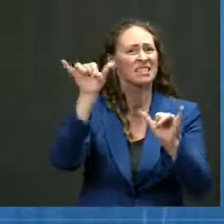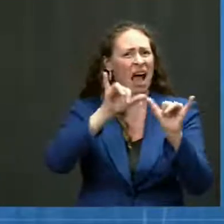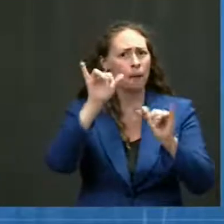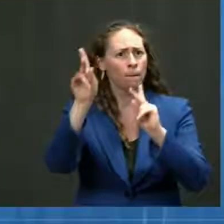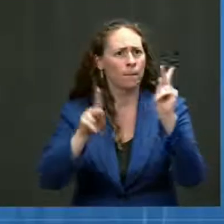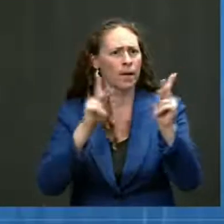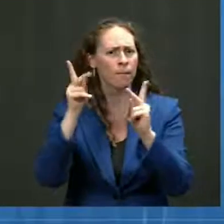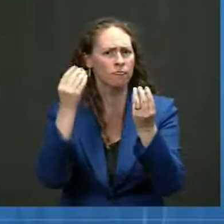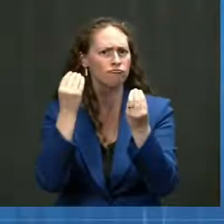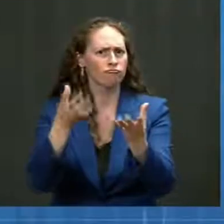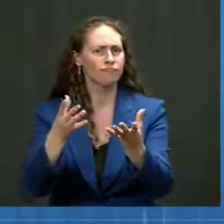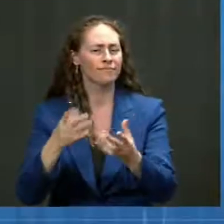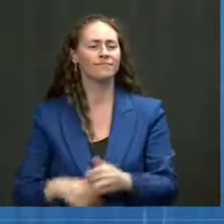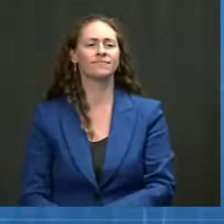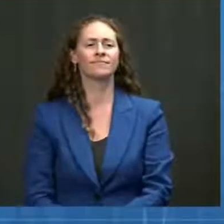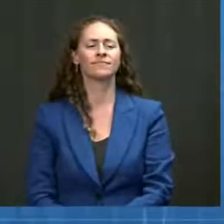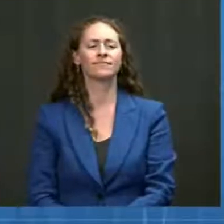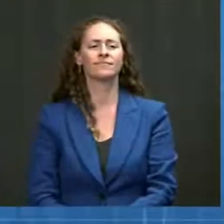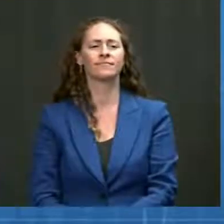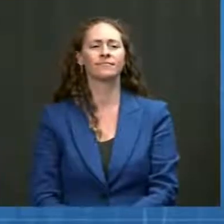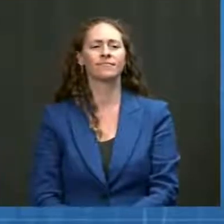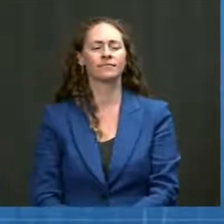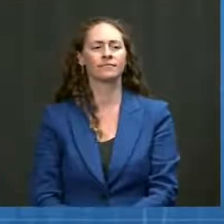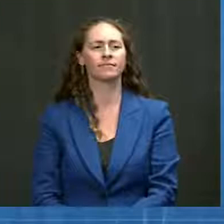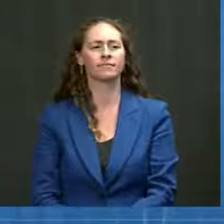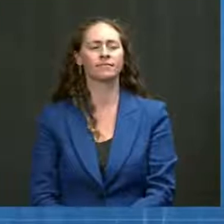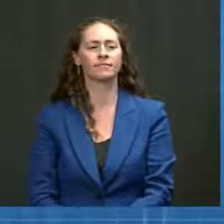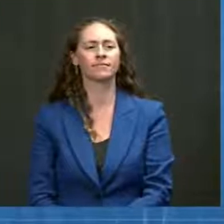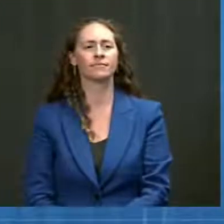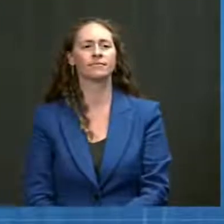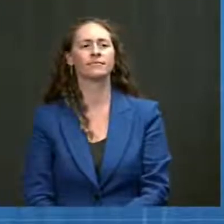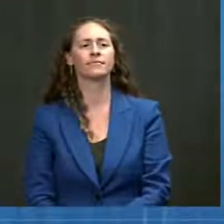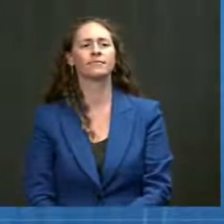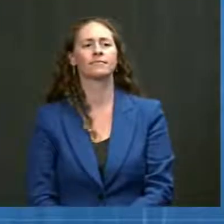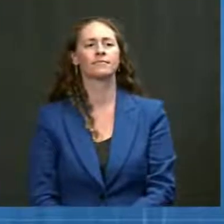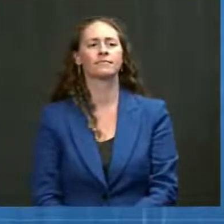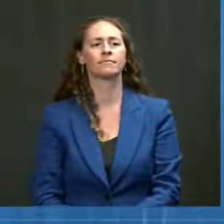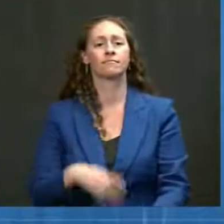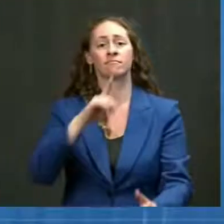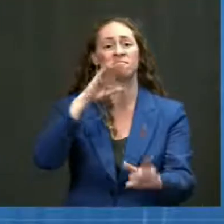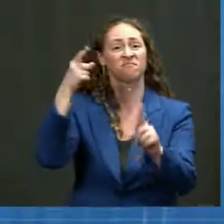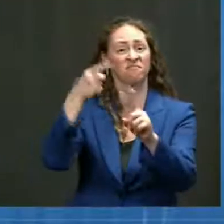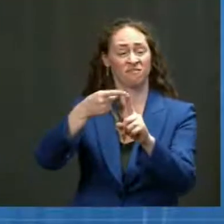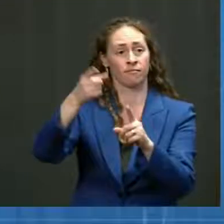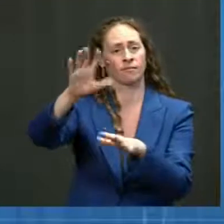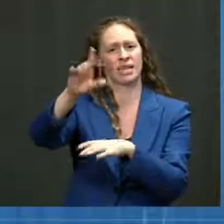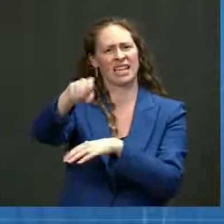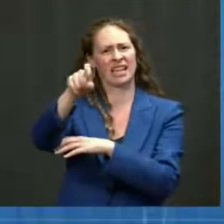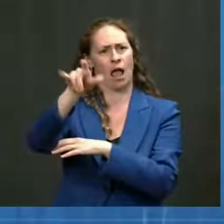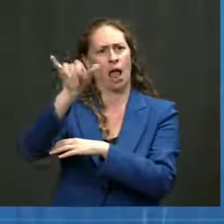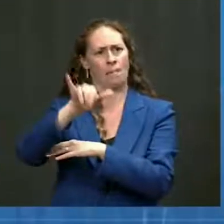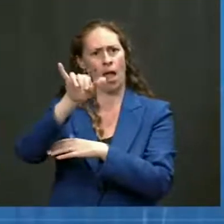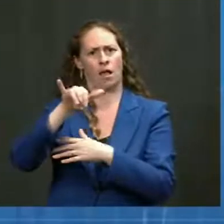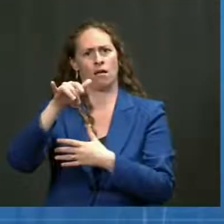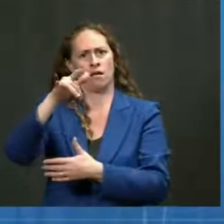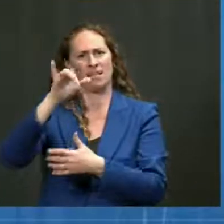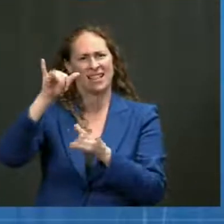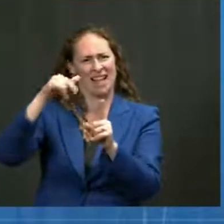THE FACT THAT THE NEUTRALIZATION TITER, REQUIRED TO NEUTRALIZE THE STANDARD PROTOTYP